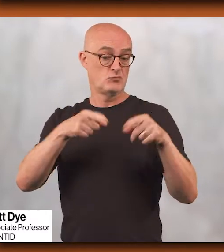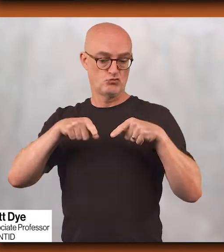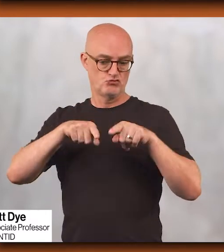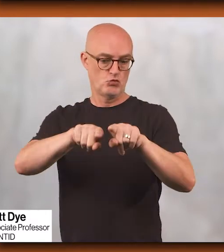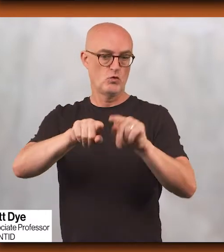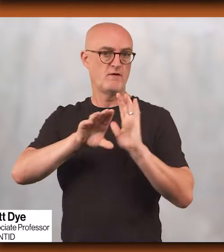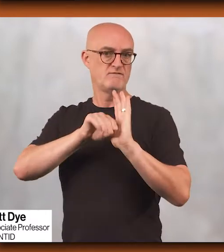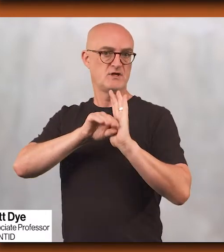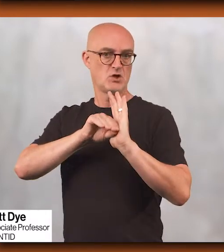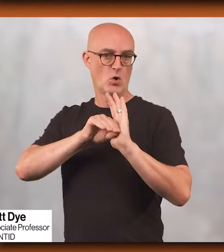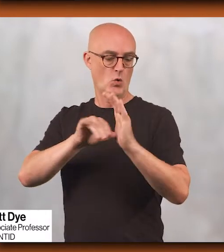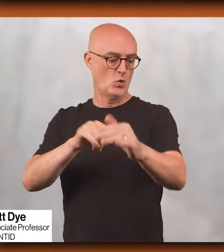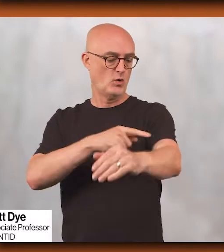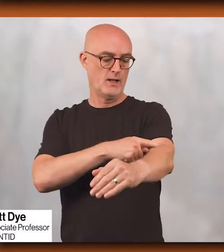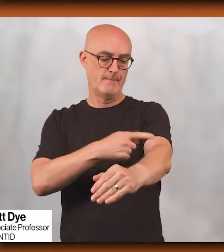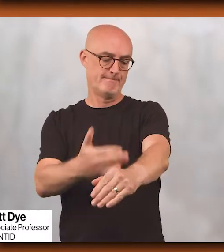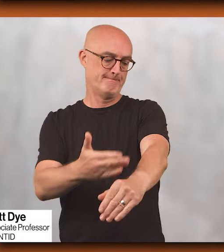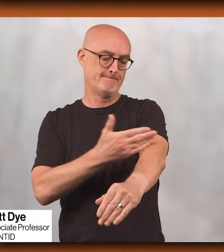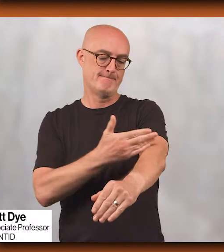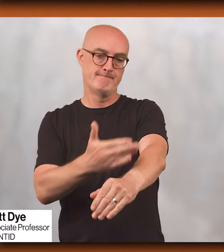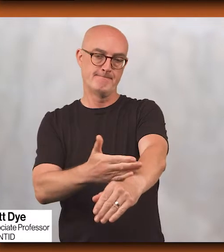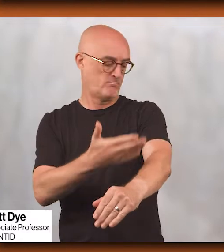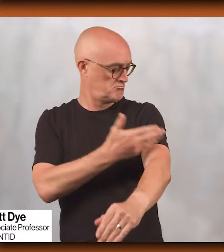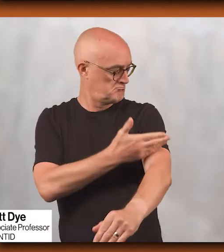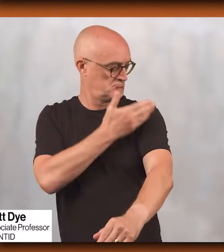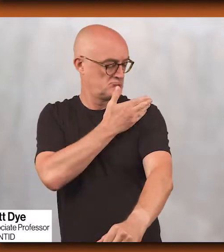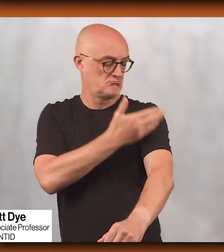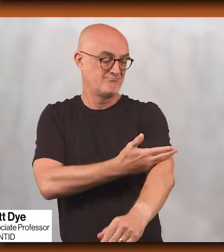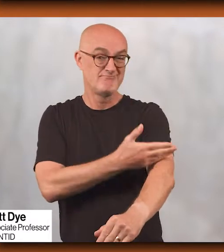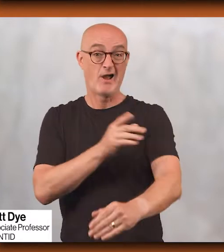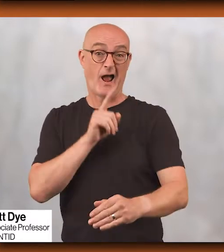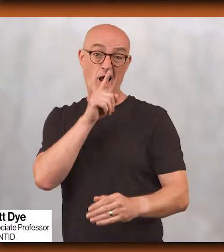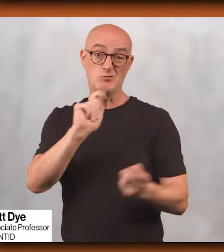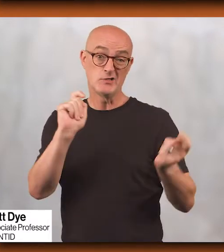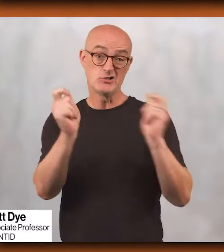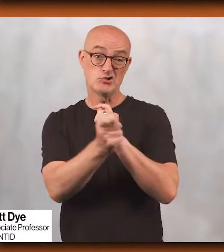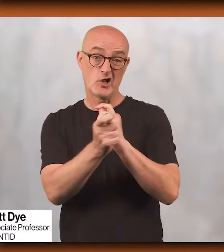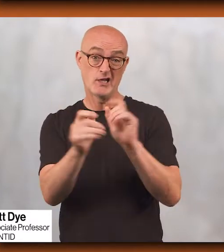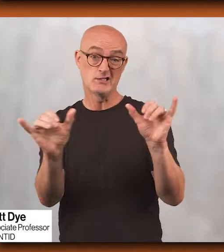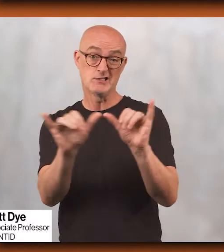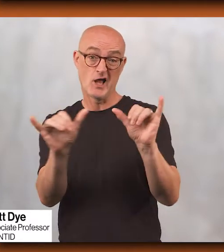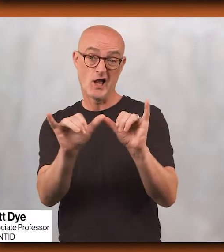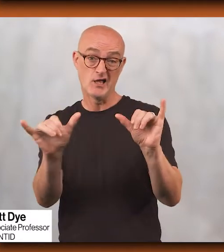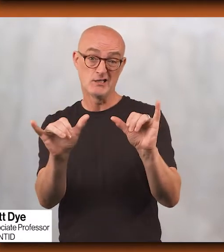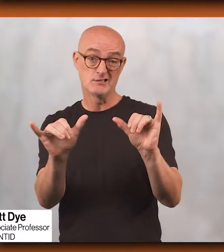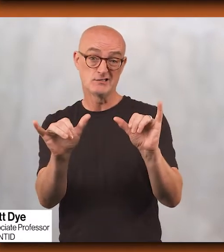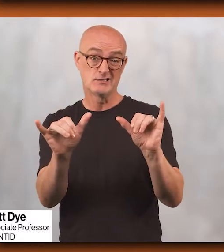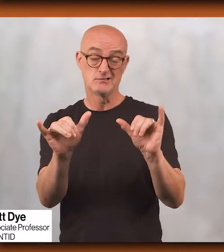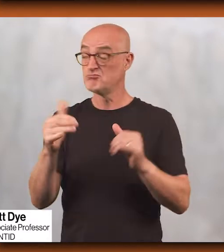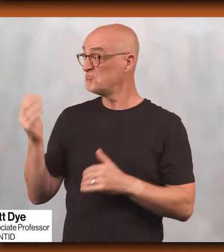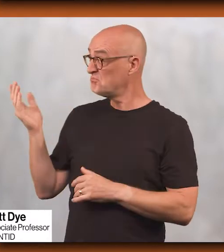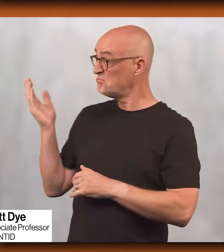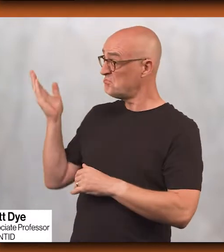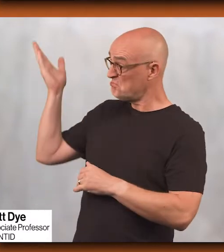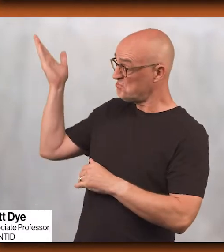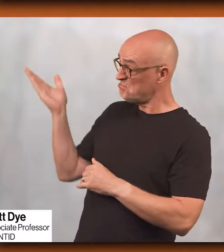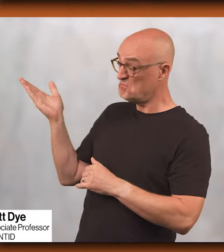so here on the left, we have a screen shot from one of our video clips, and then on the right, we have a histogram